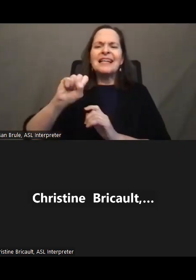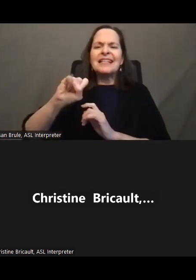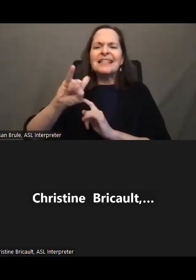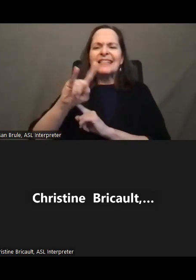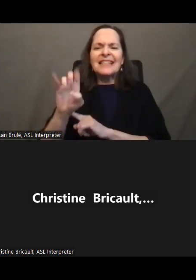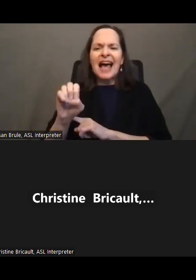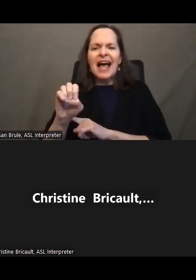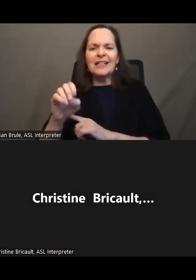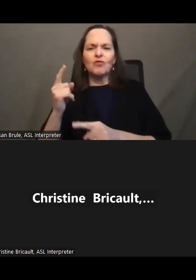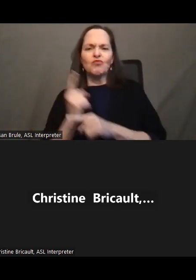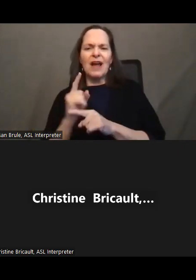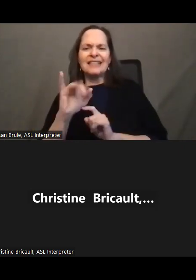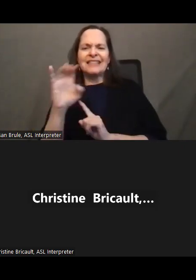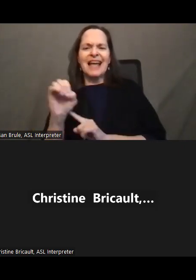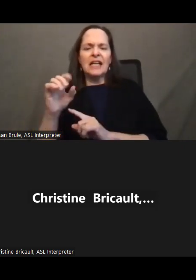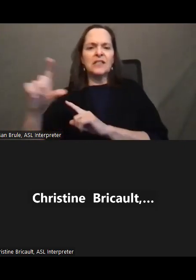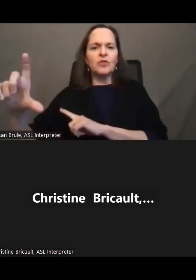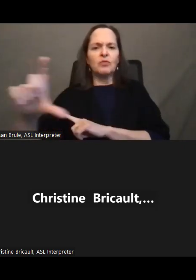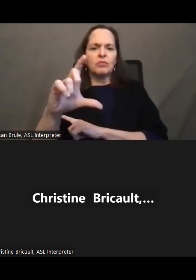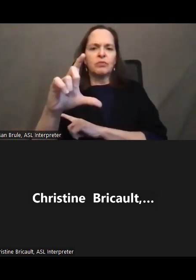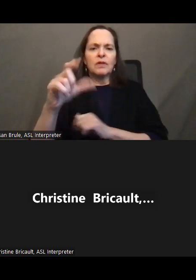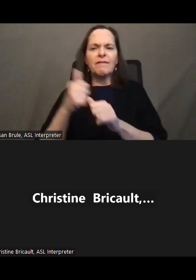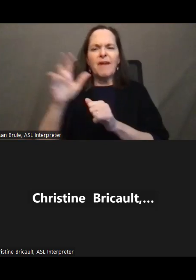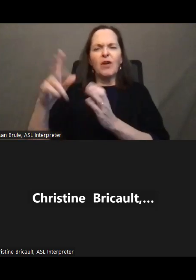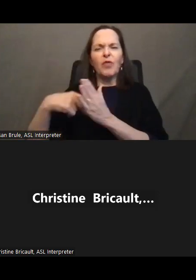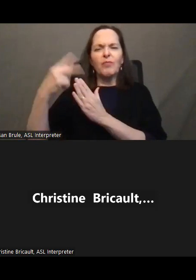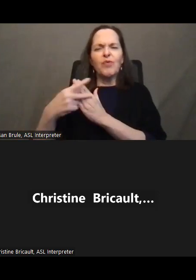Handwritten mail can be harder to OCR. You might need to assign it to another employee.